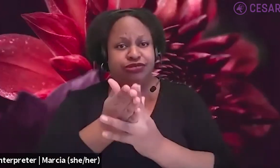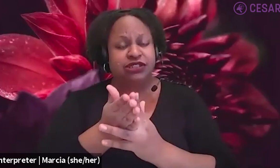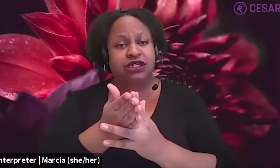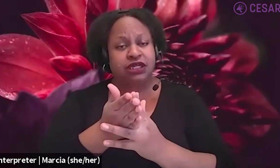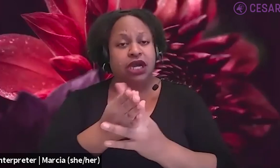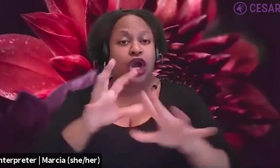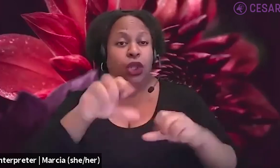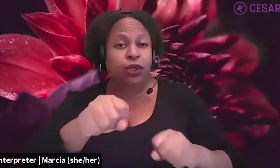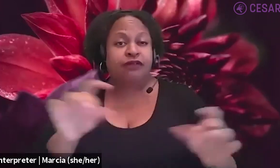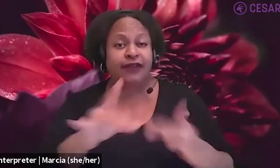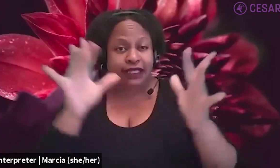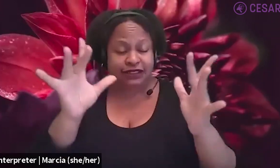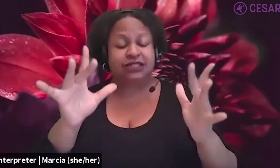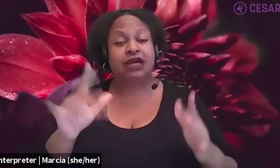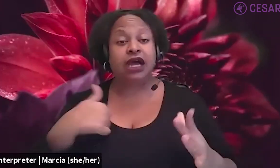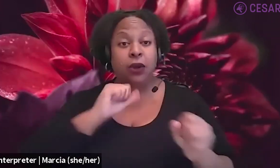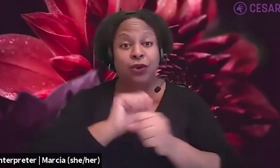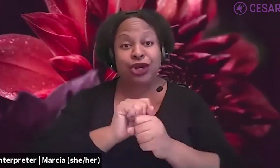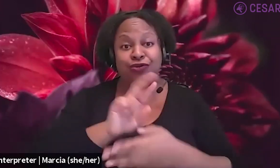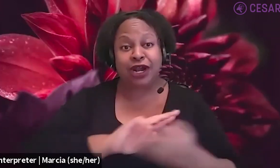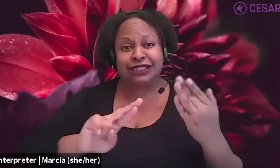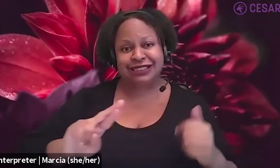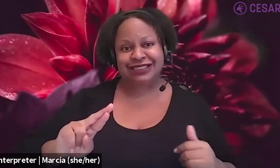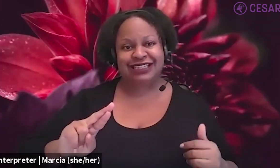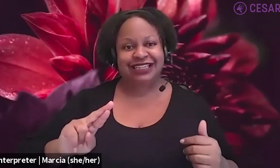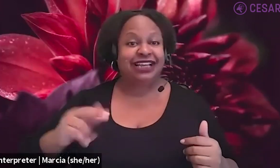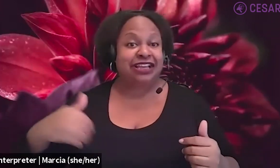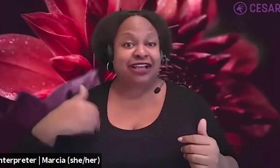I worked as Ryerson as a young Black woman scholar living with a disability. The experience